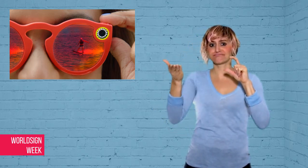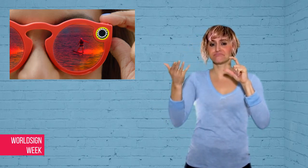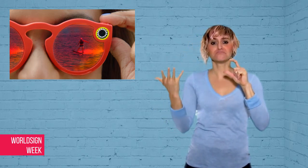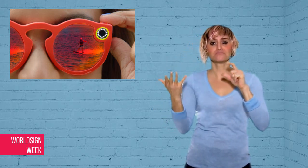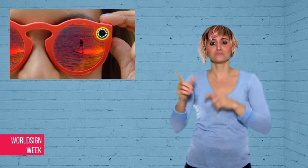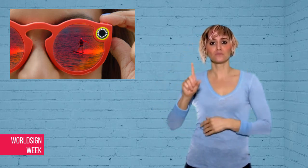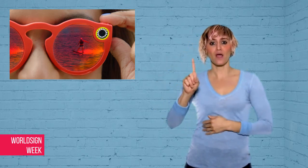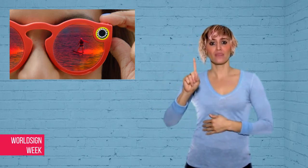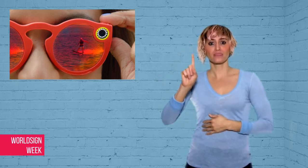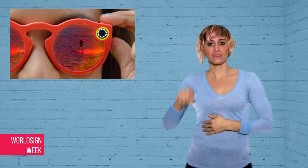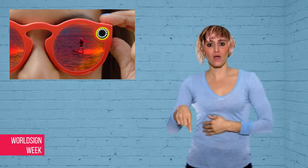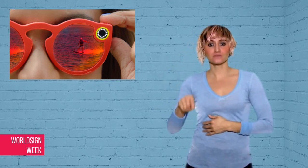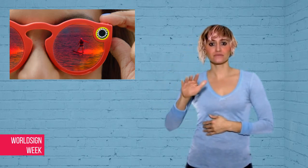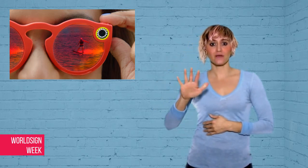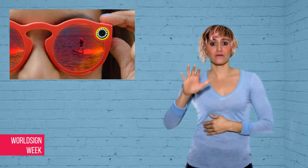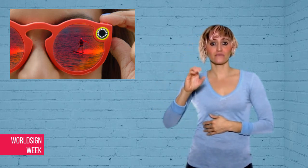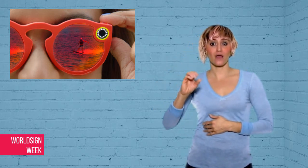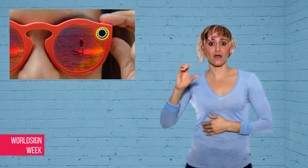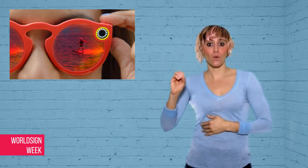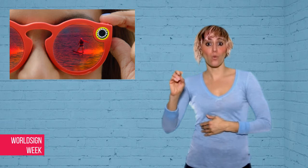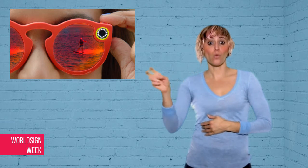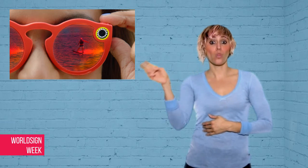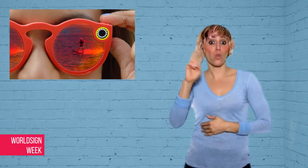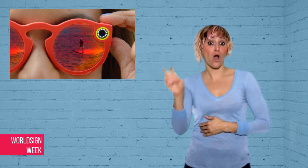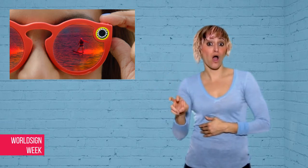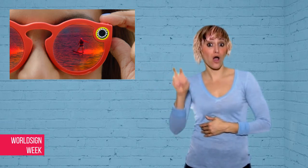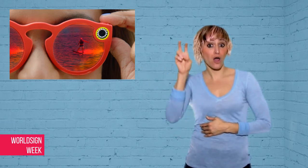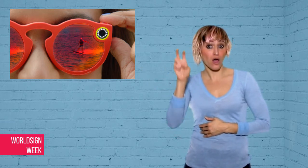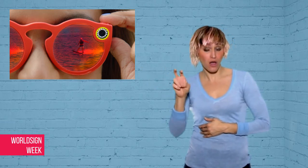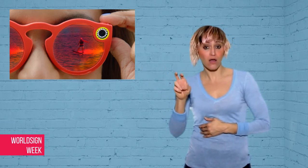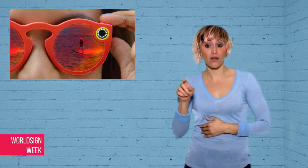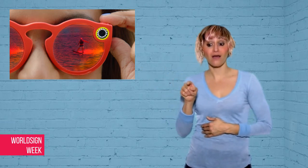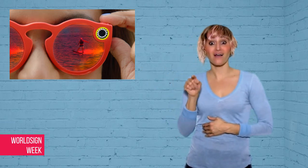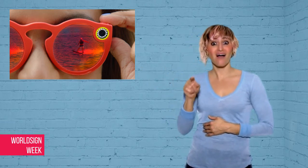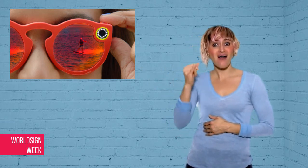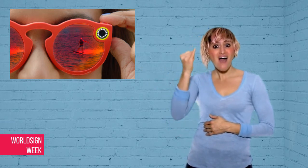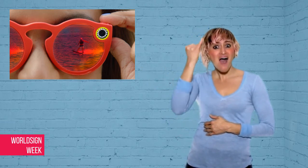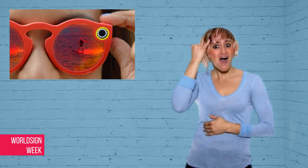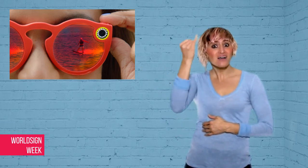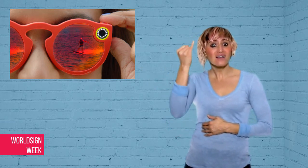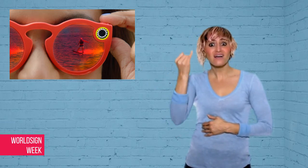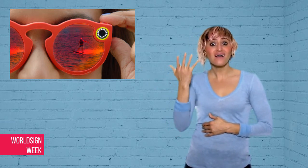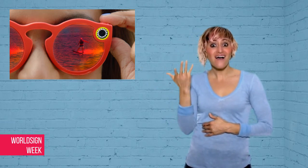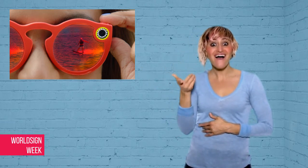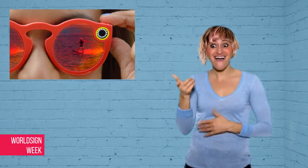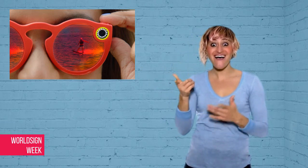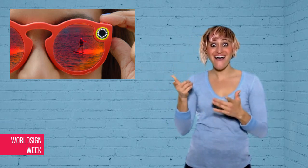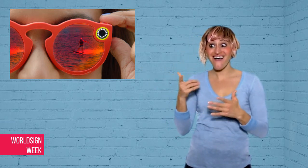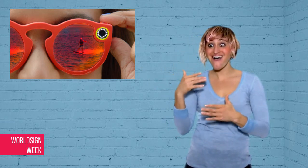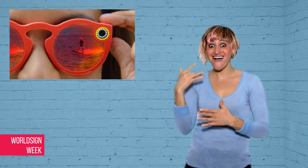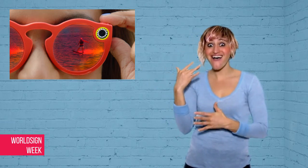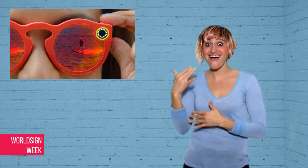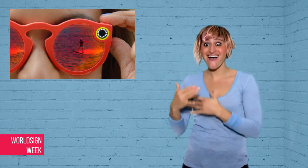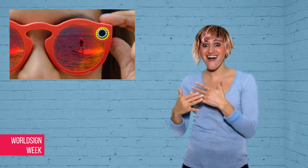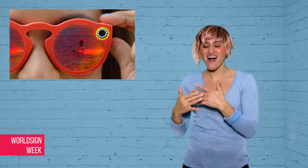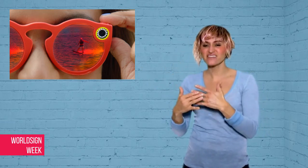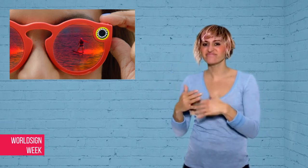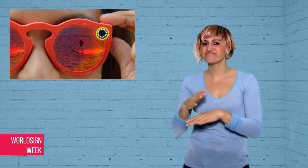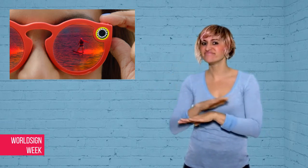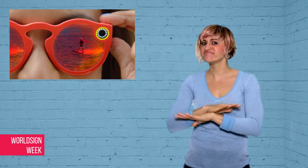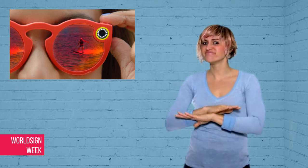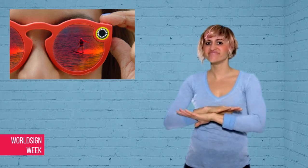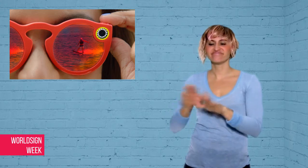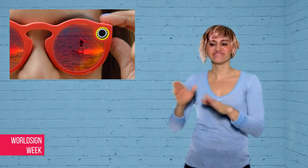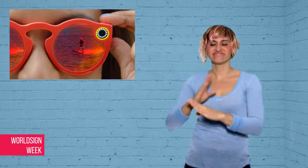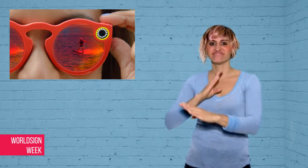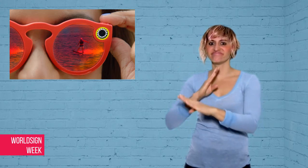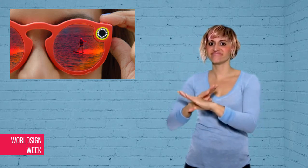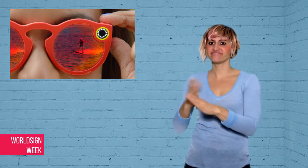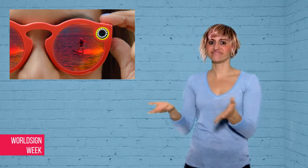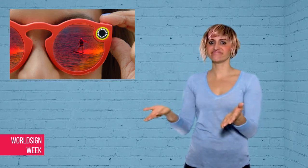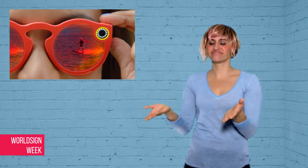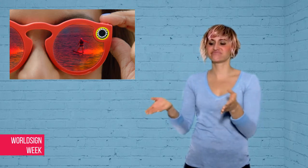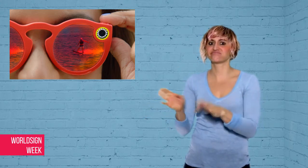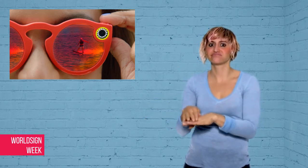Glass for $1,500. The idea was eventually shut